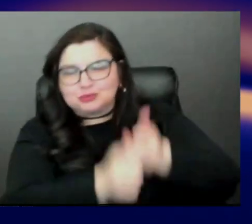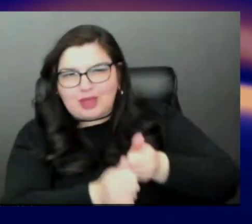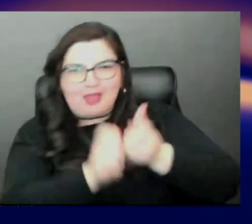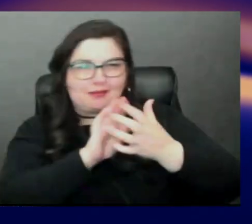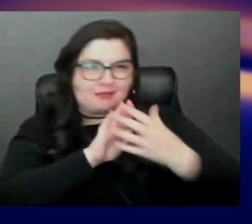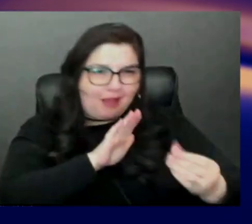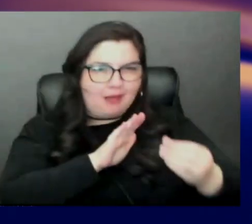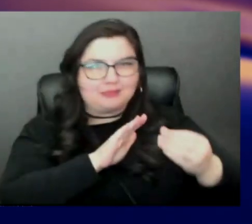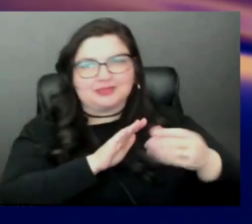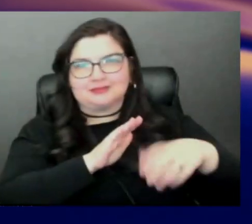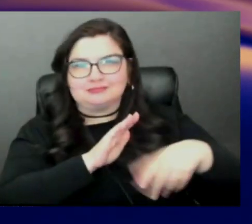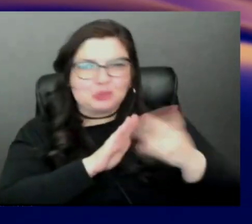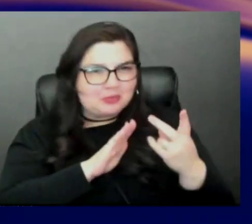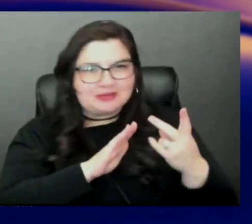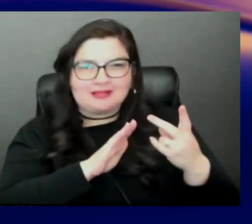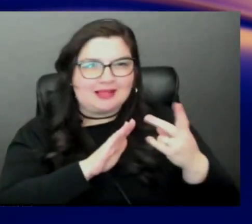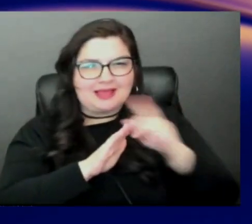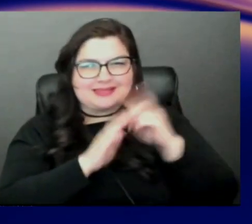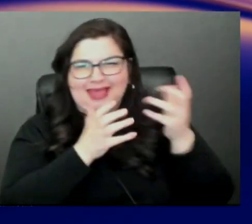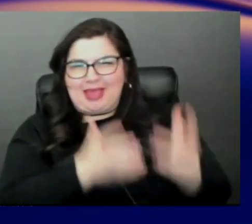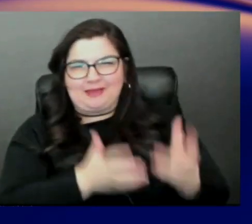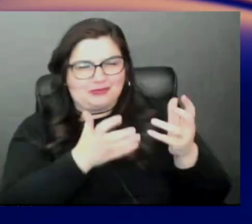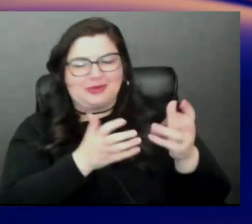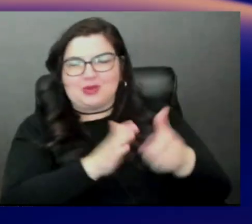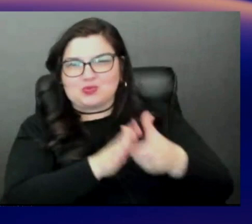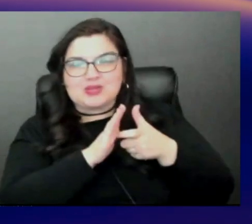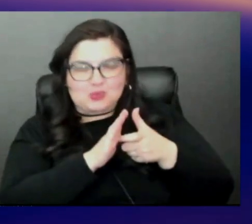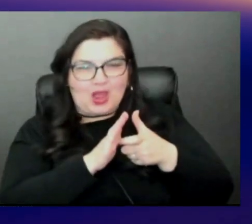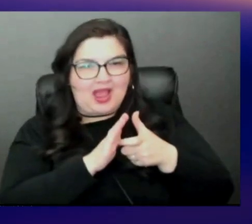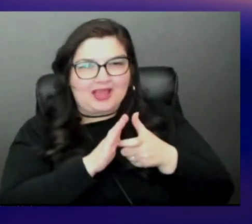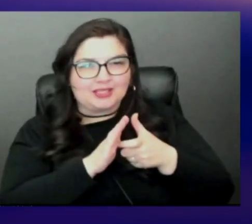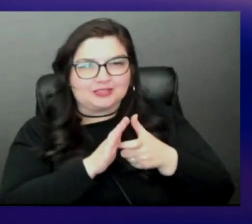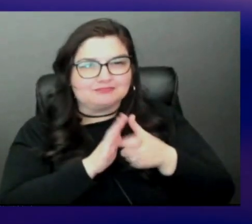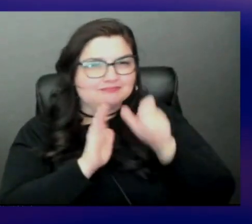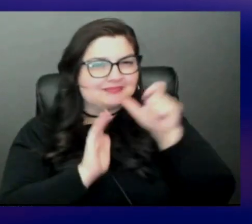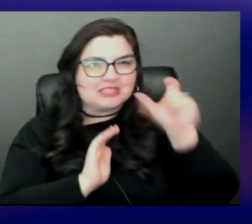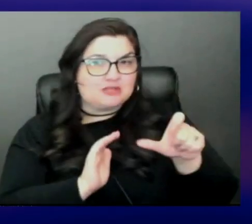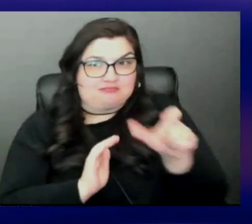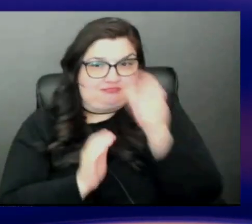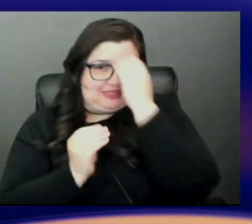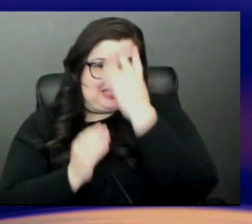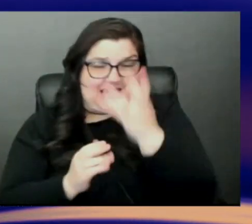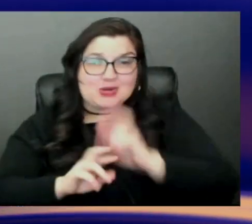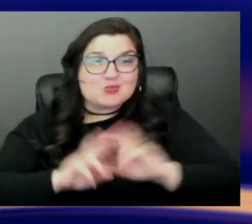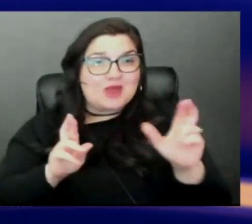sort of heavy lifting that's required up front, to just make data ready and available for analysis.